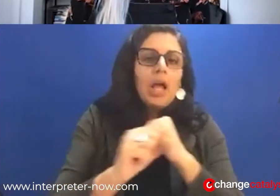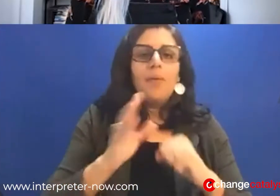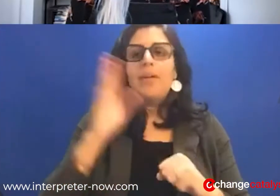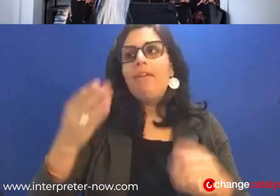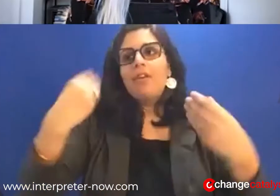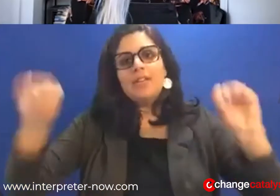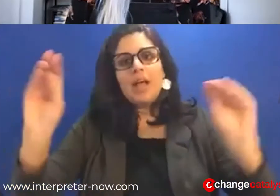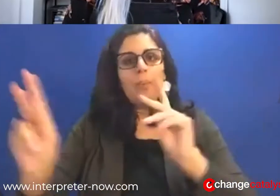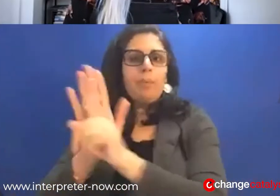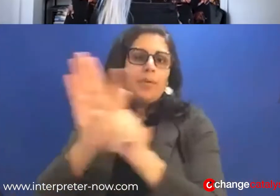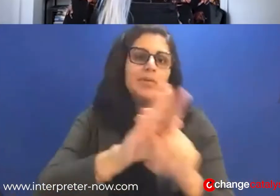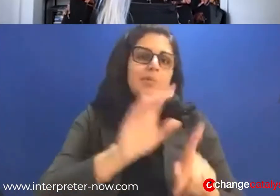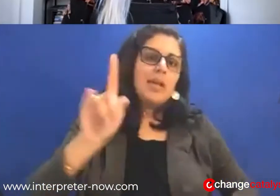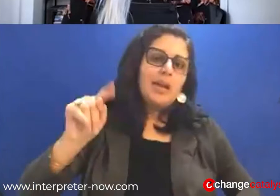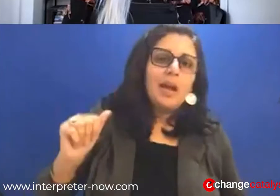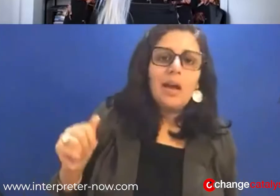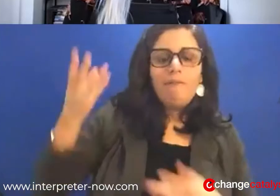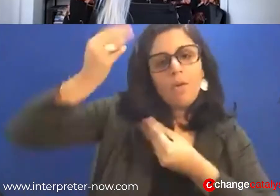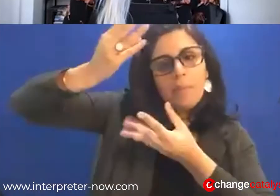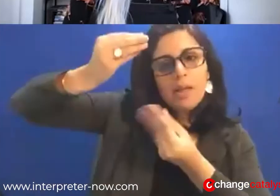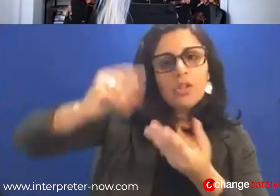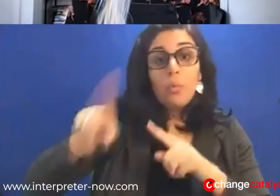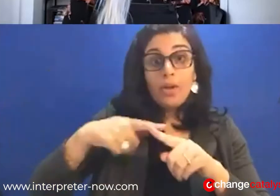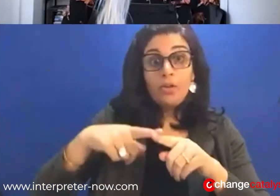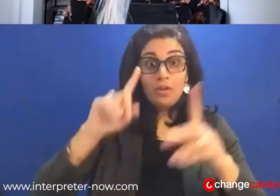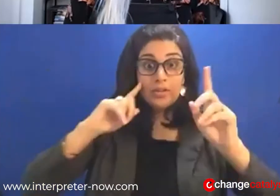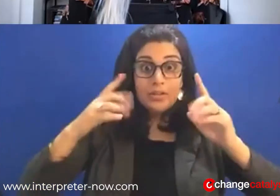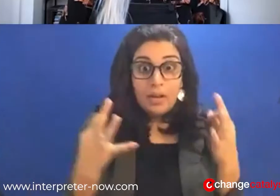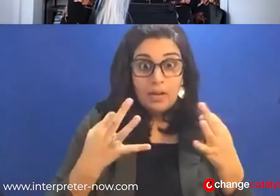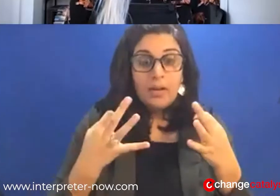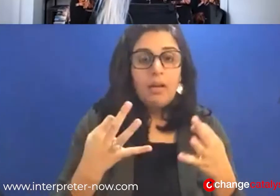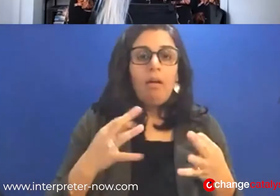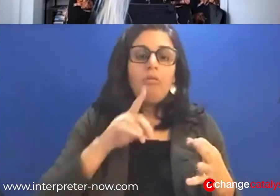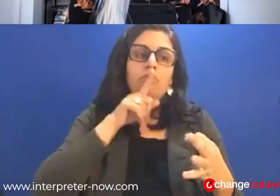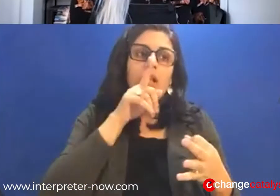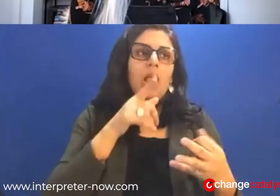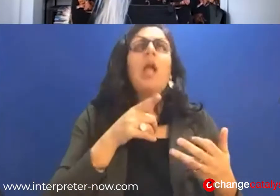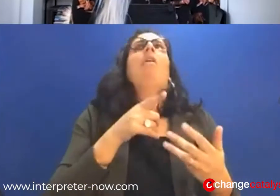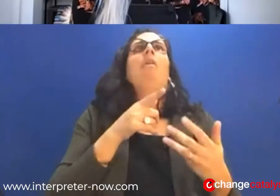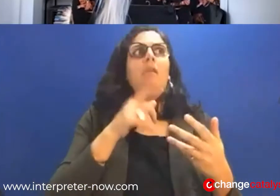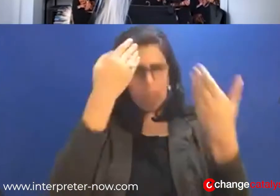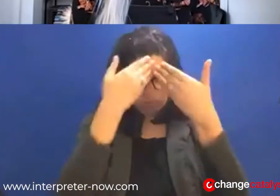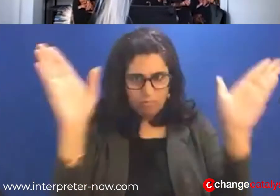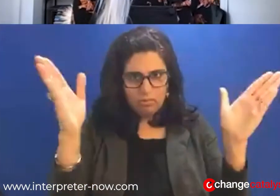I think when you're making that decision, it really opens you up to create different dynamics in terms of how people interact with the platform.